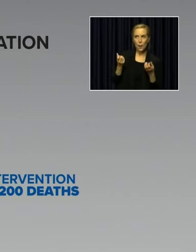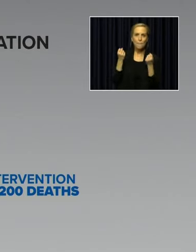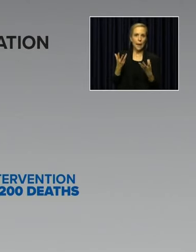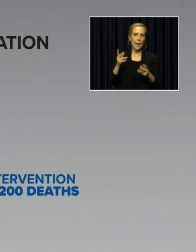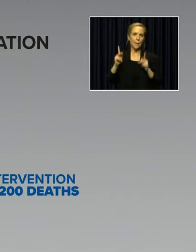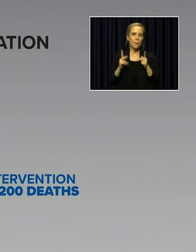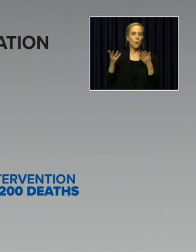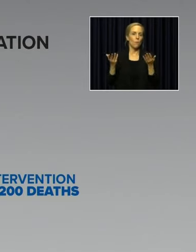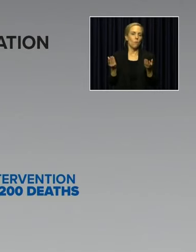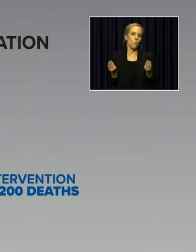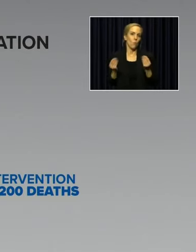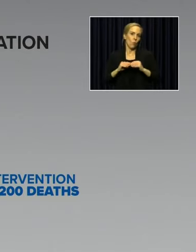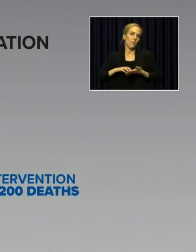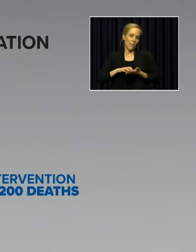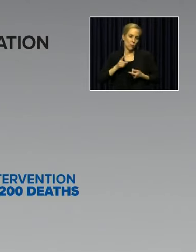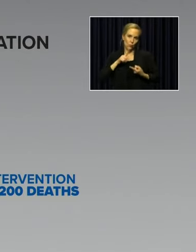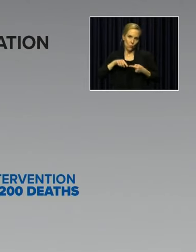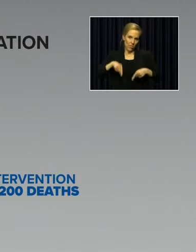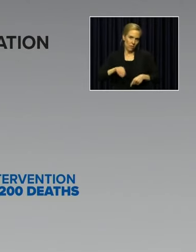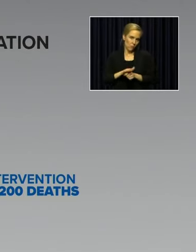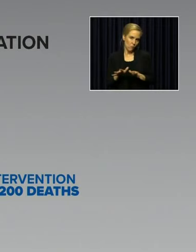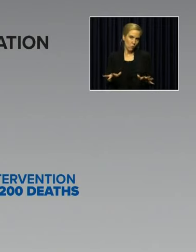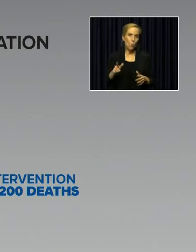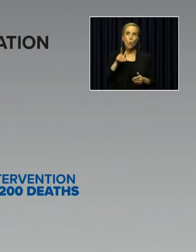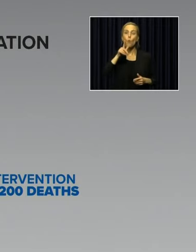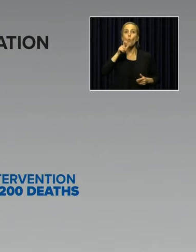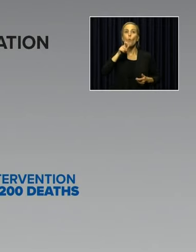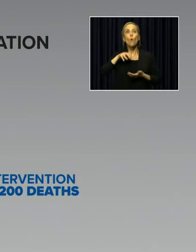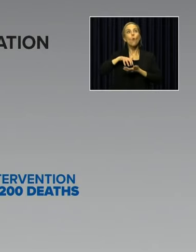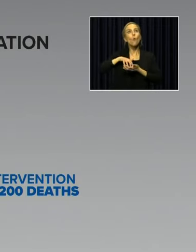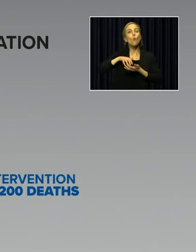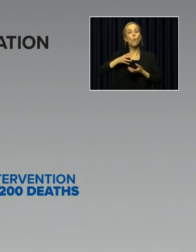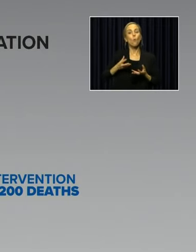AND IT'S SOCIAL DISTANCING, IT'S INCREASING OUR HEALTH CARE